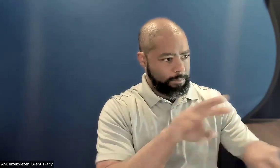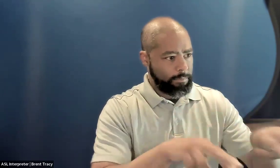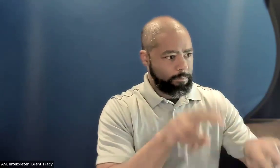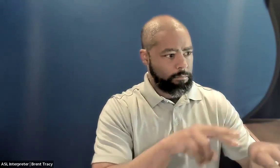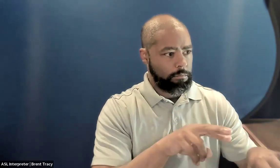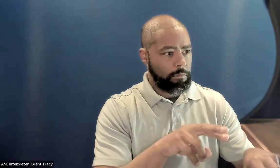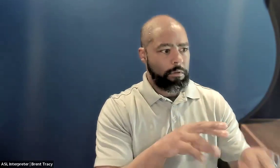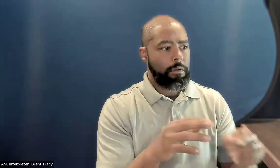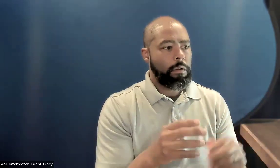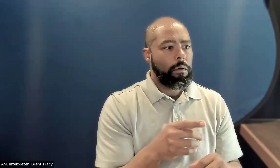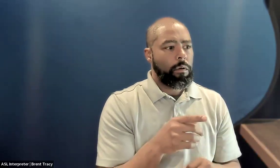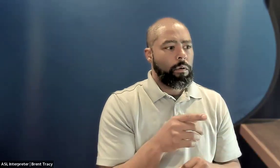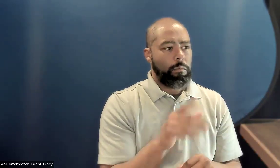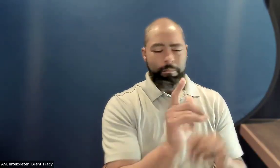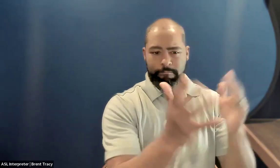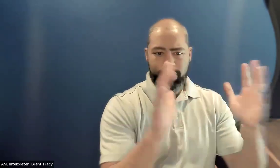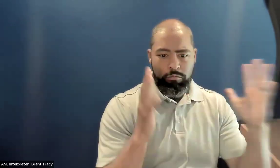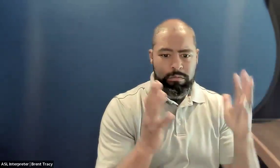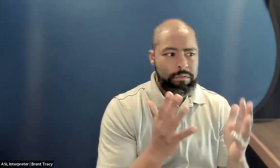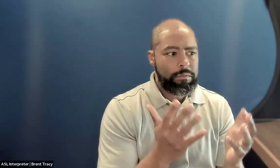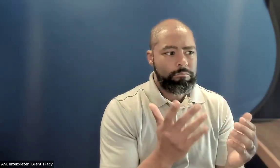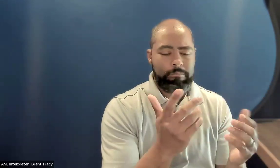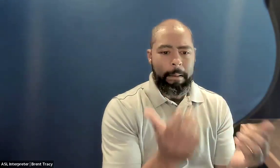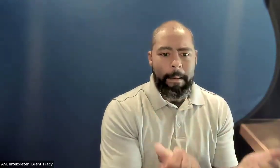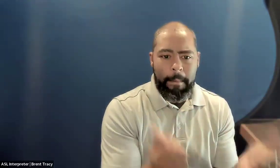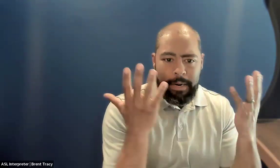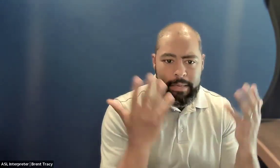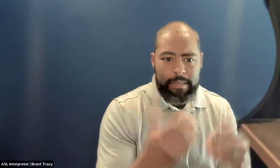The guidance document would also provide mitigation options and